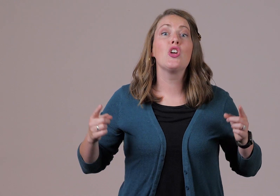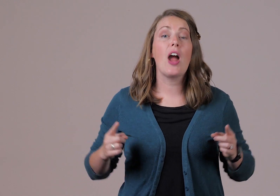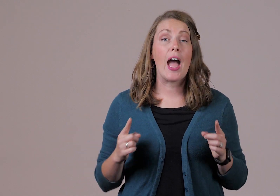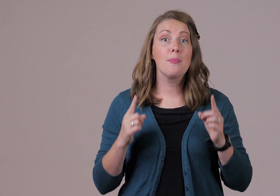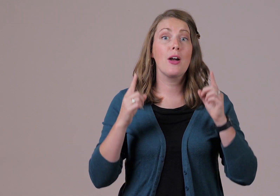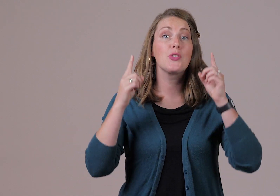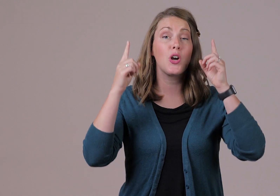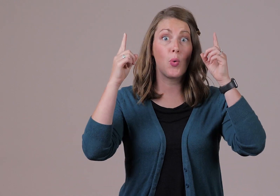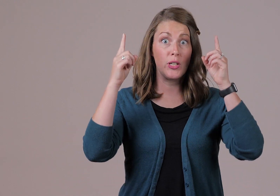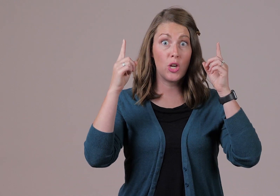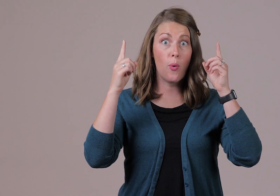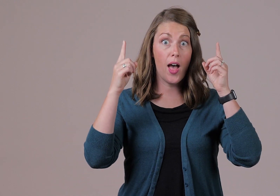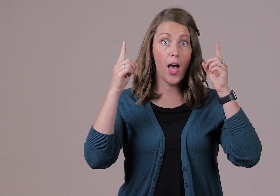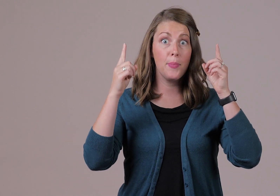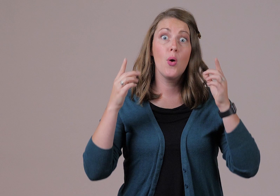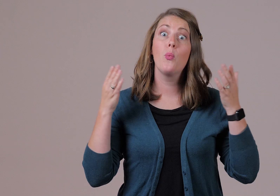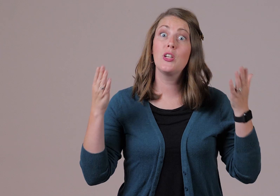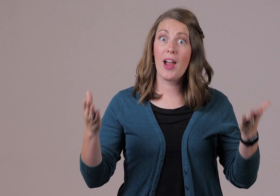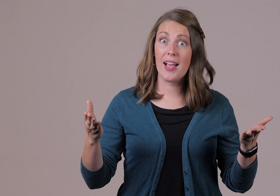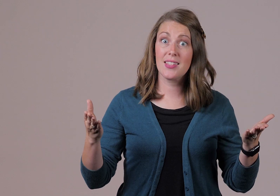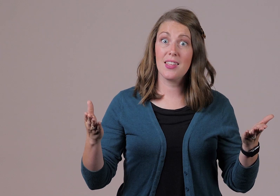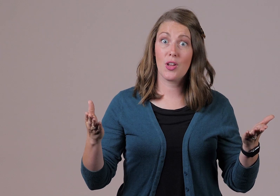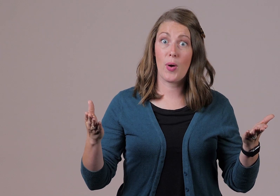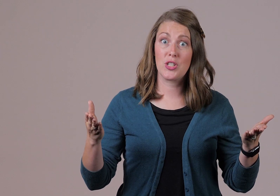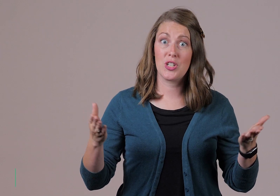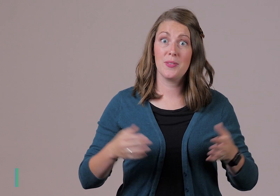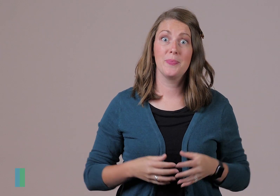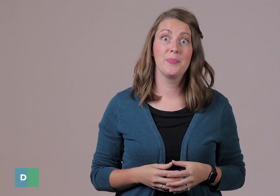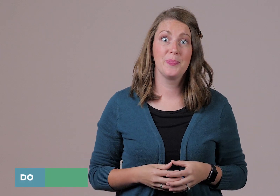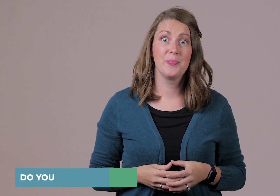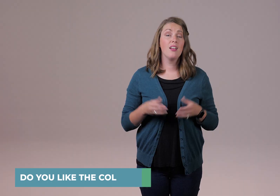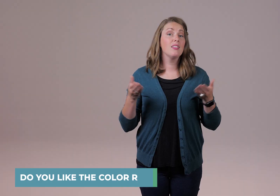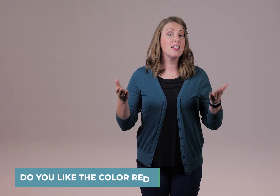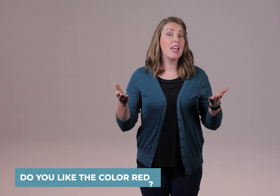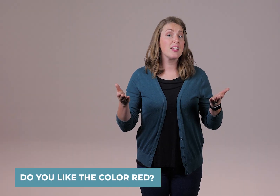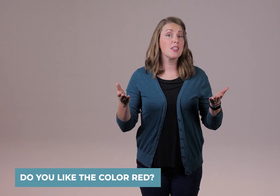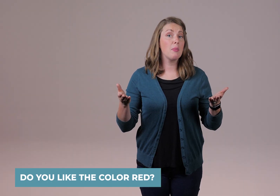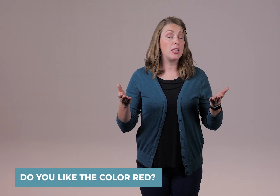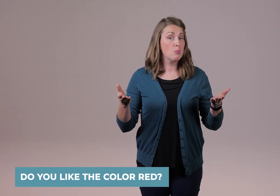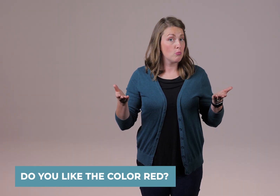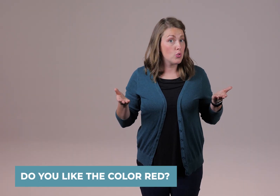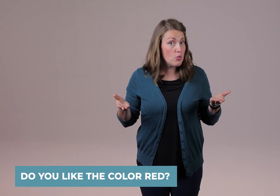your eyebrows are going to go up when you're asking the question. Let's ask somebody do they